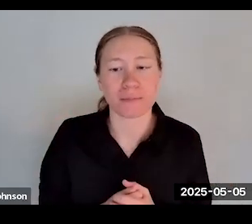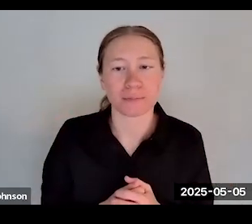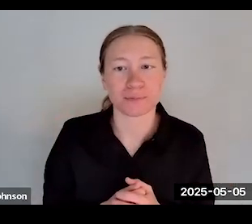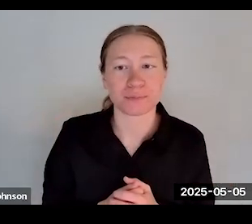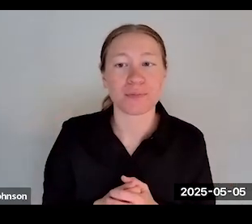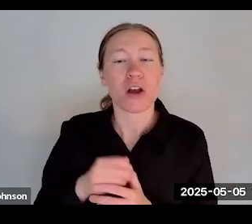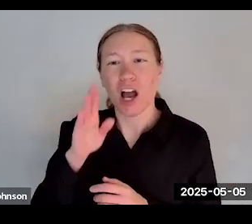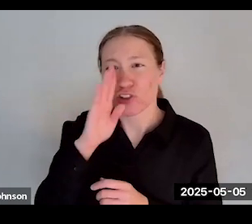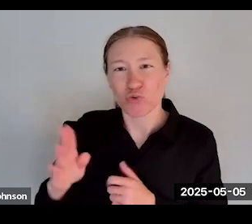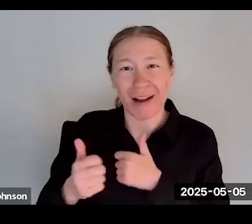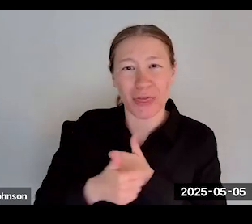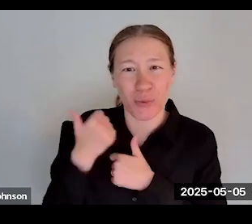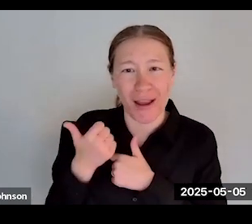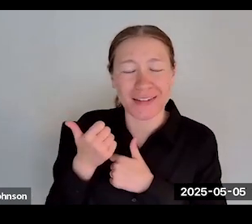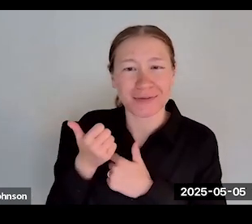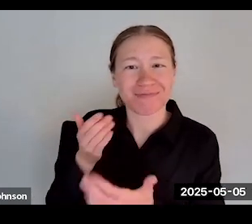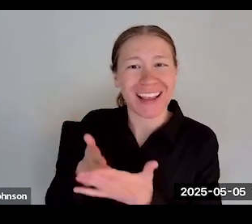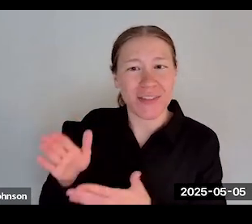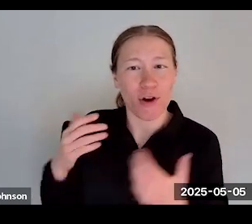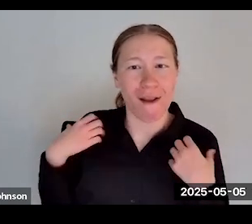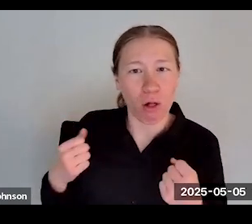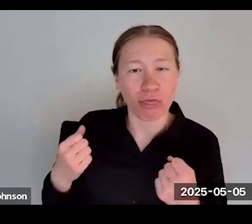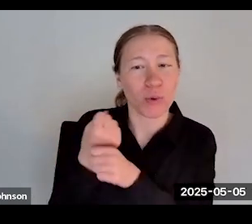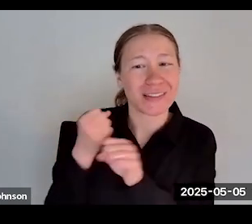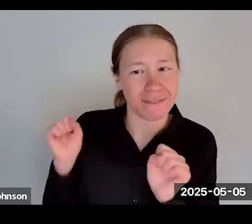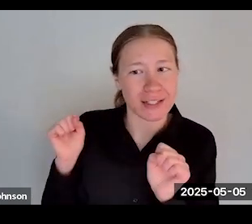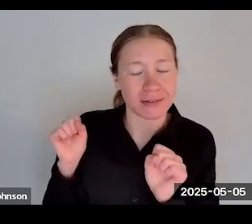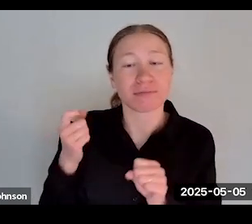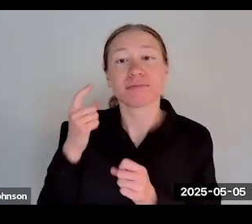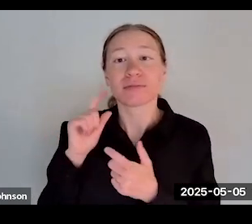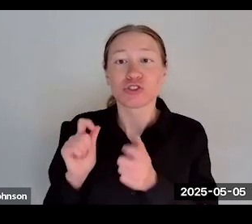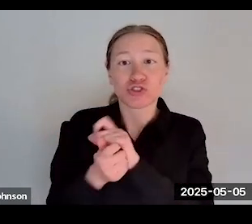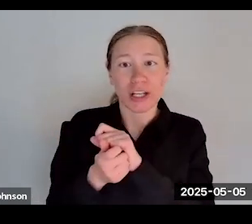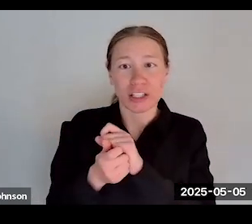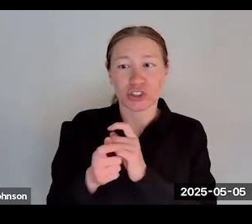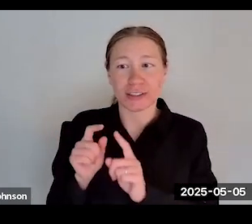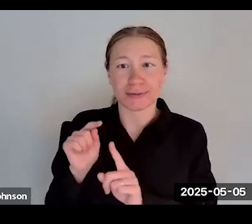a direct threat to health or safety, modifications to essential job functions,